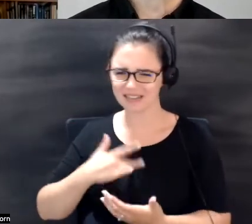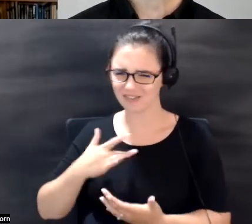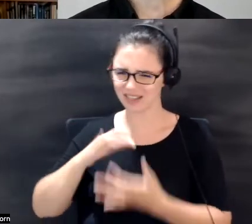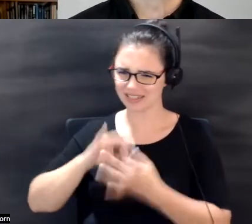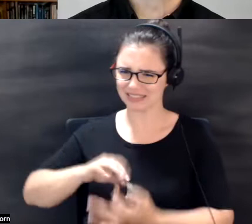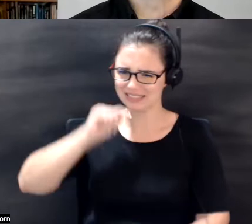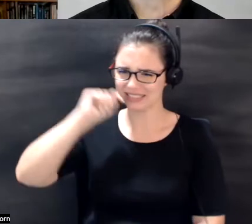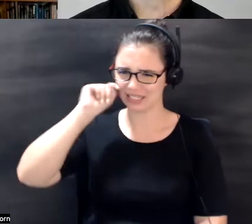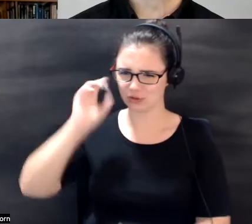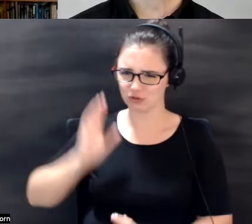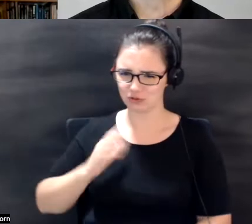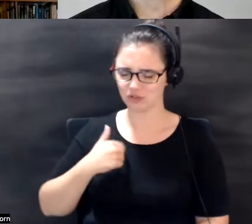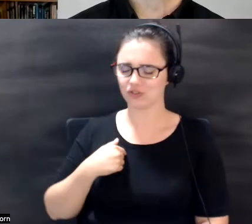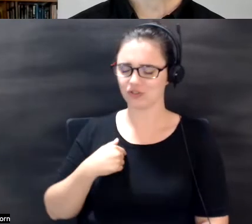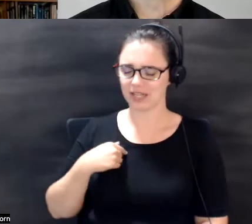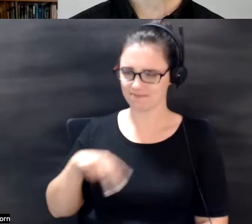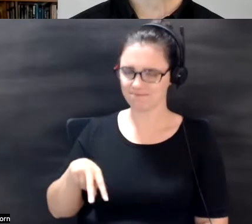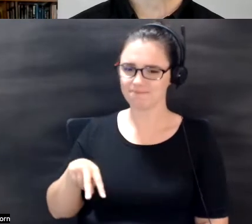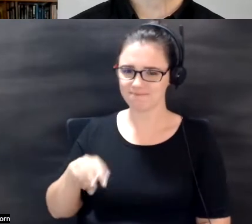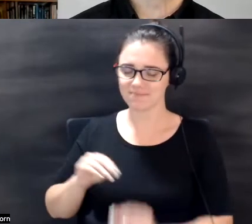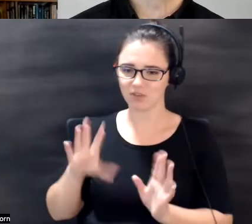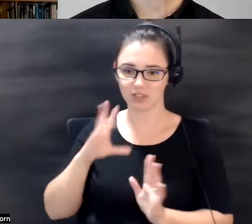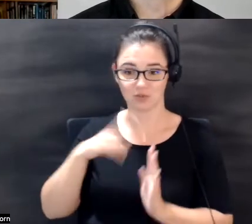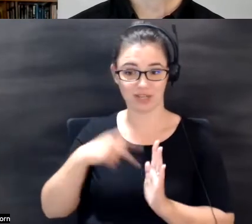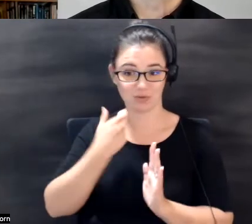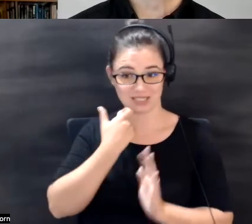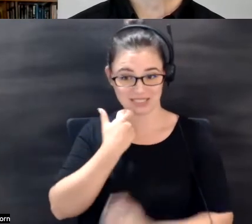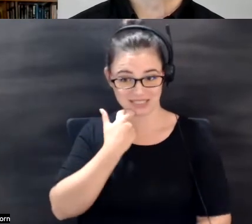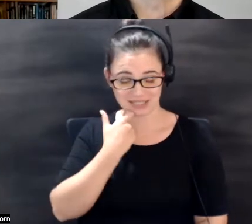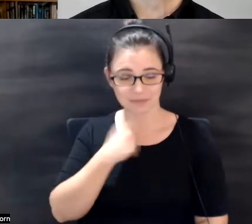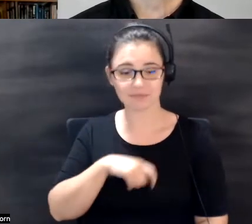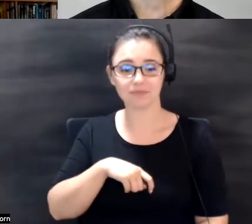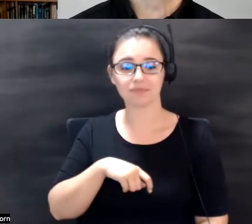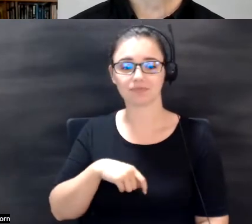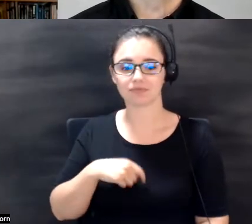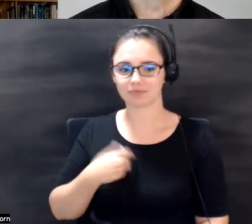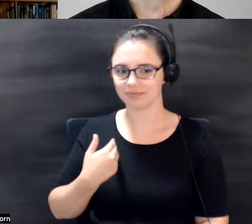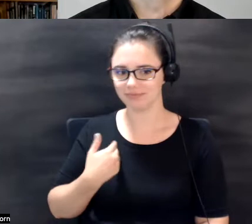And I obviously read it recently, um, I have kids that are in their 20s,